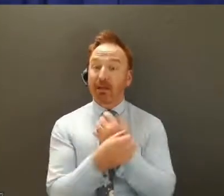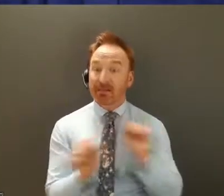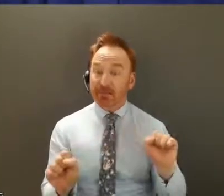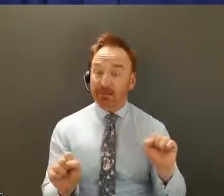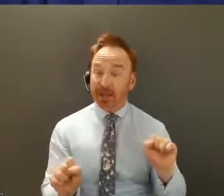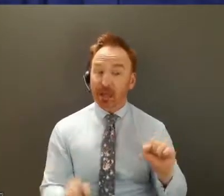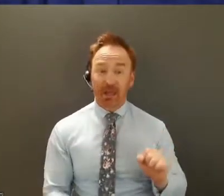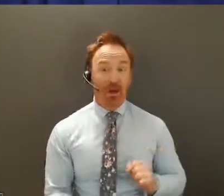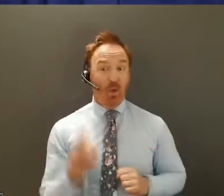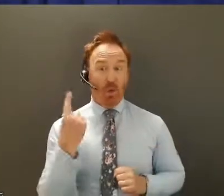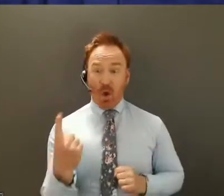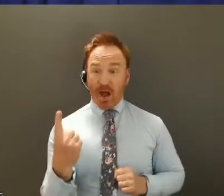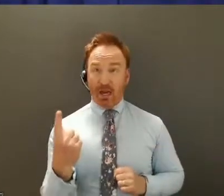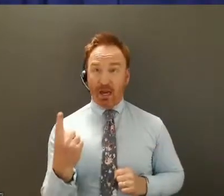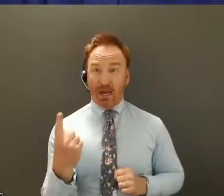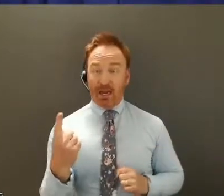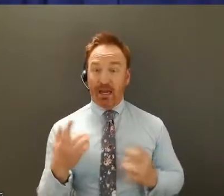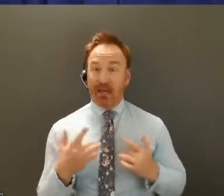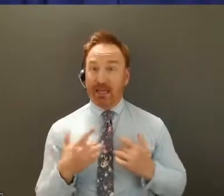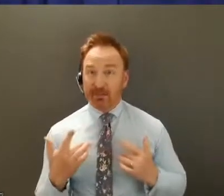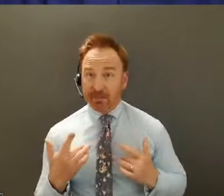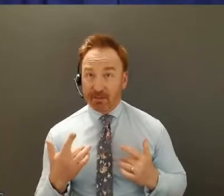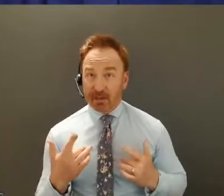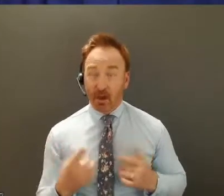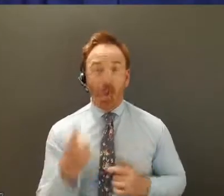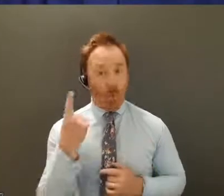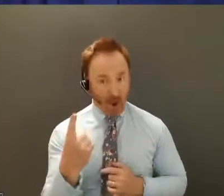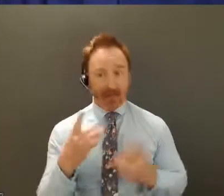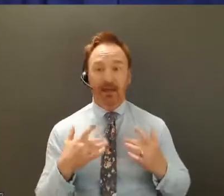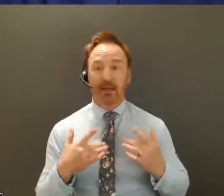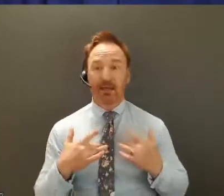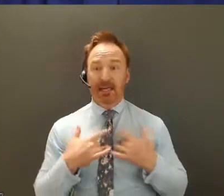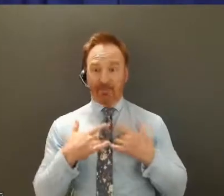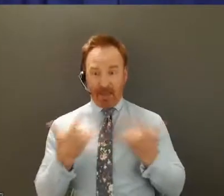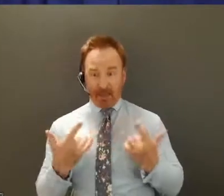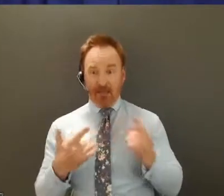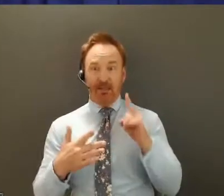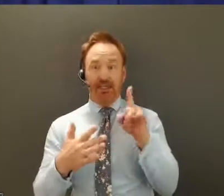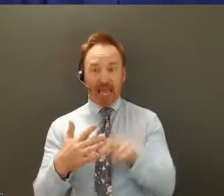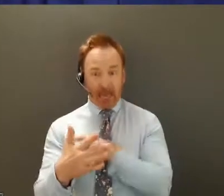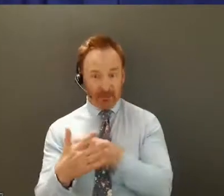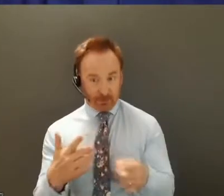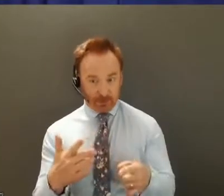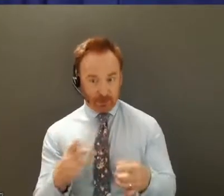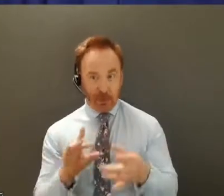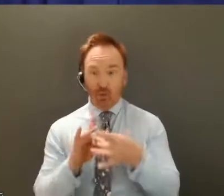community clinic and youth can book an appointment online or walk in to the clinic at the